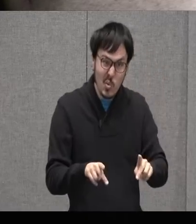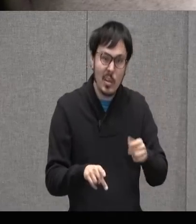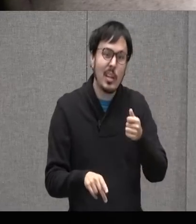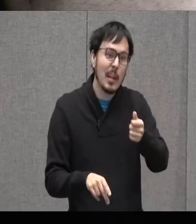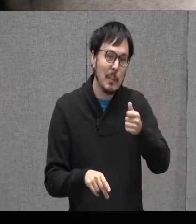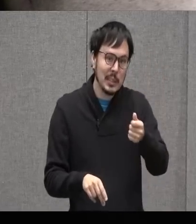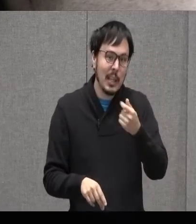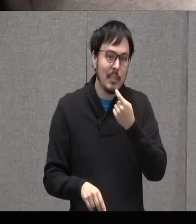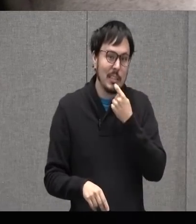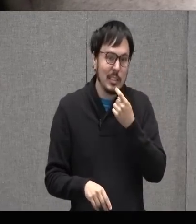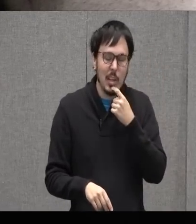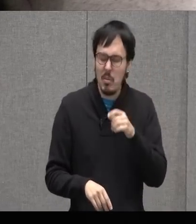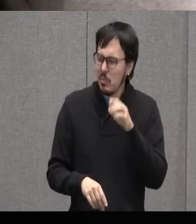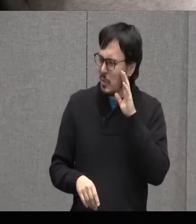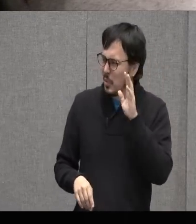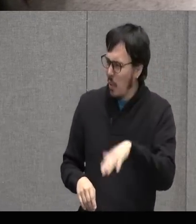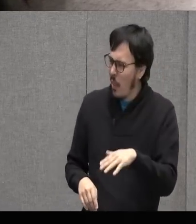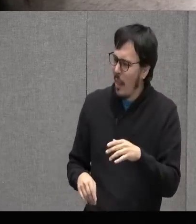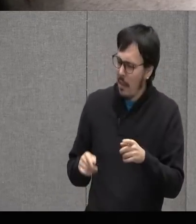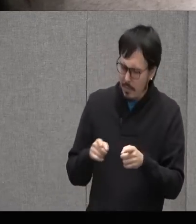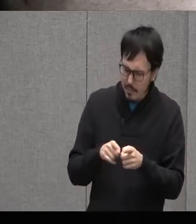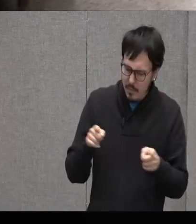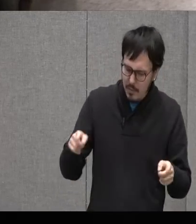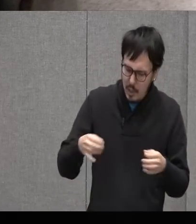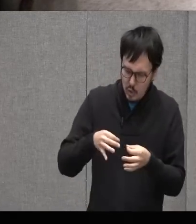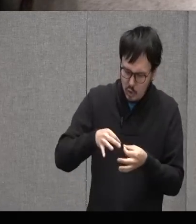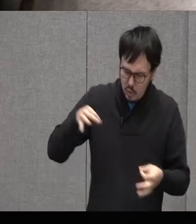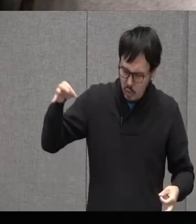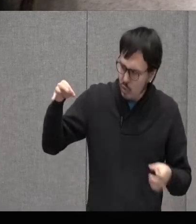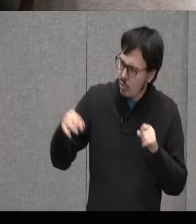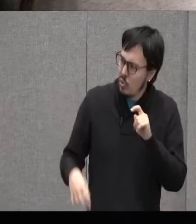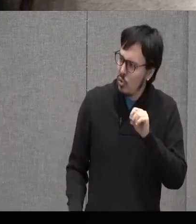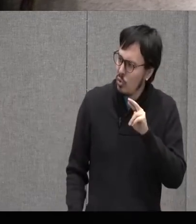"that different lengths of strings "produce different musical sounds."